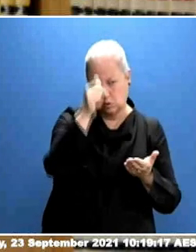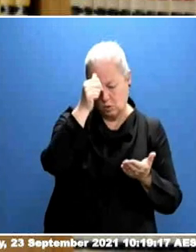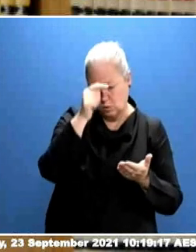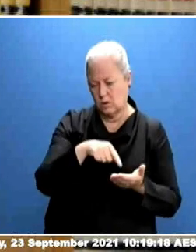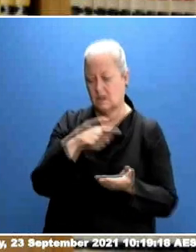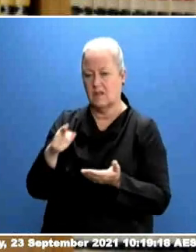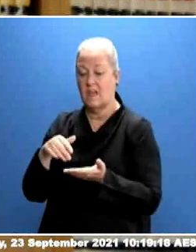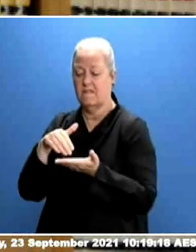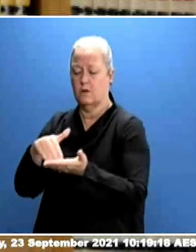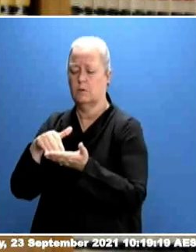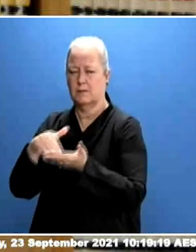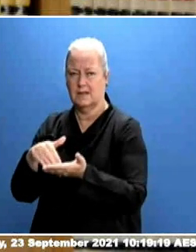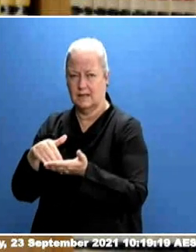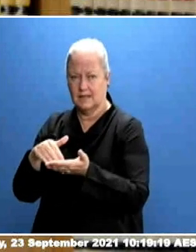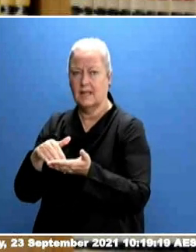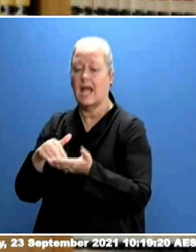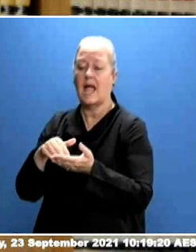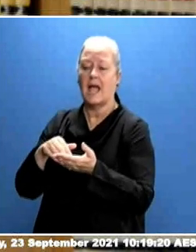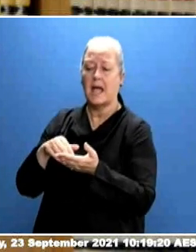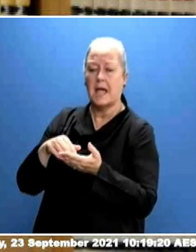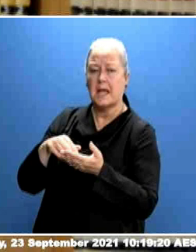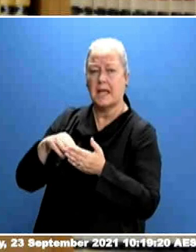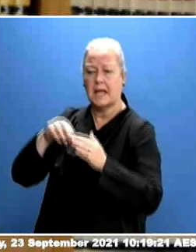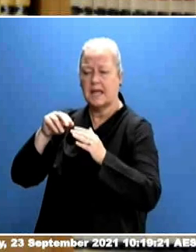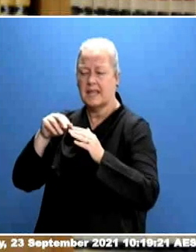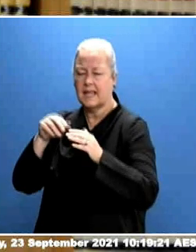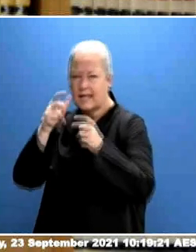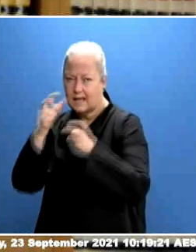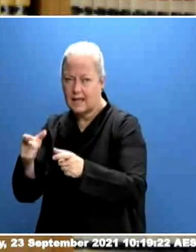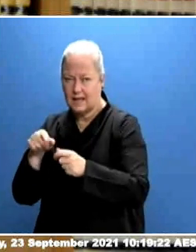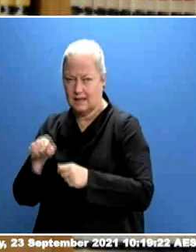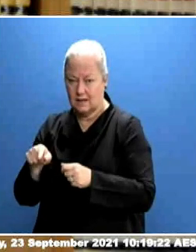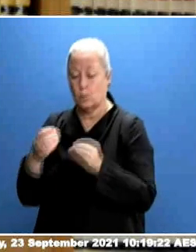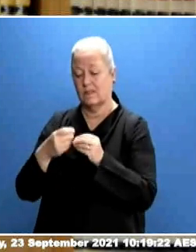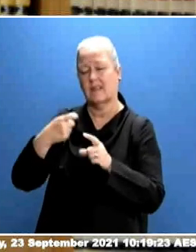it isn't the case that it's intended at Kath French that children coming in